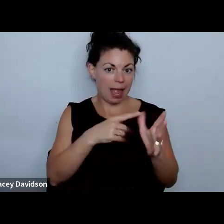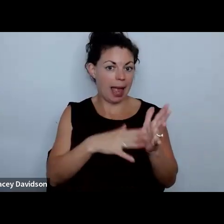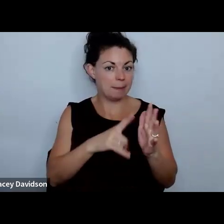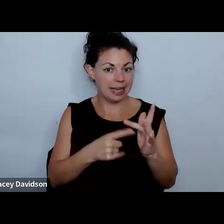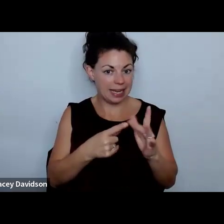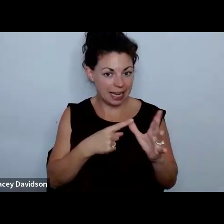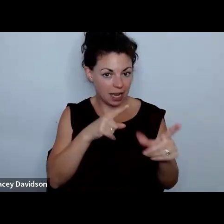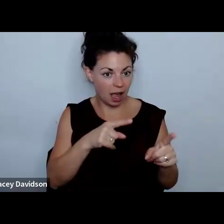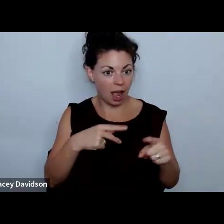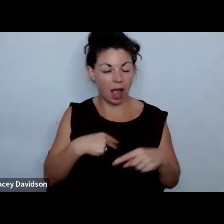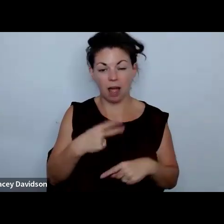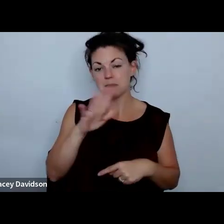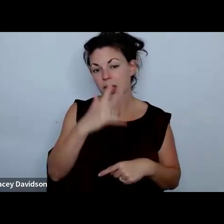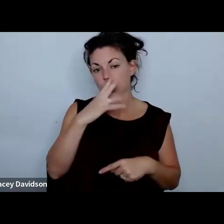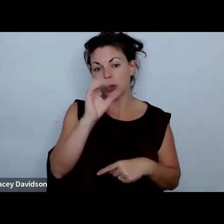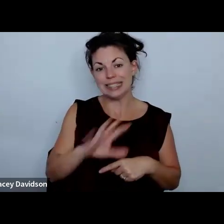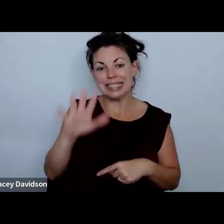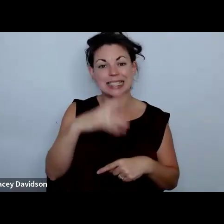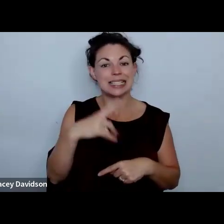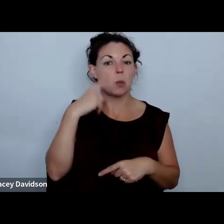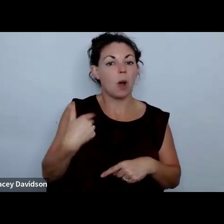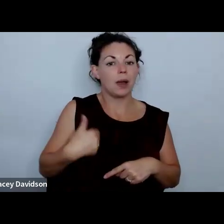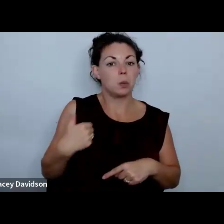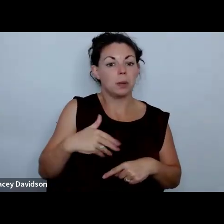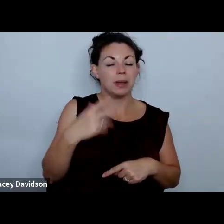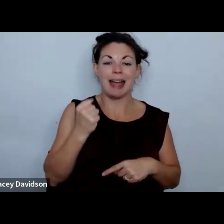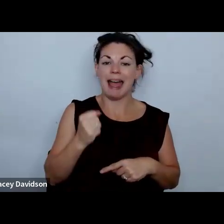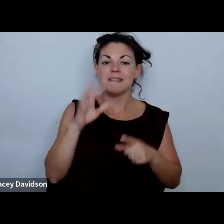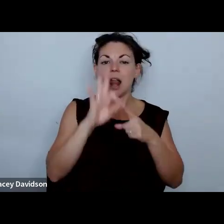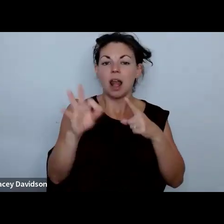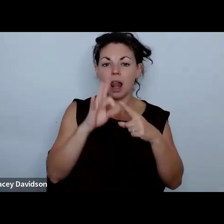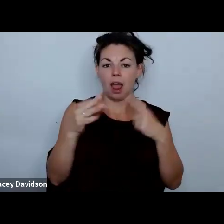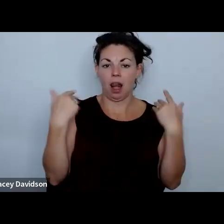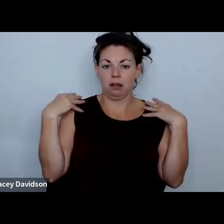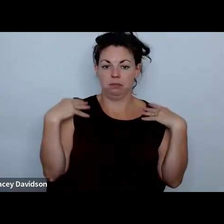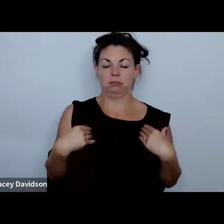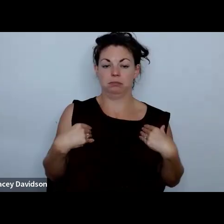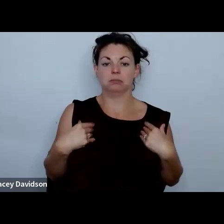And yeah, I will be hosting today's session. So today's session is focused on